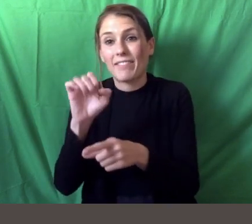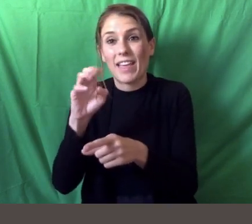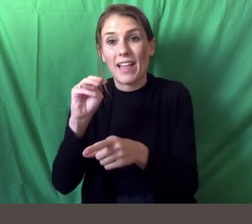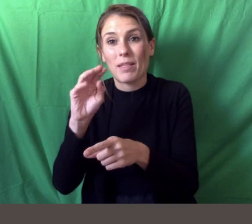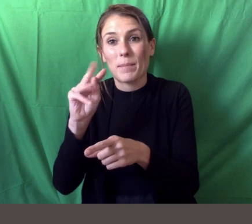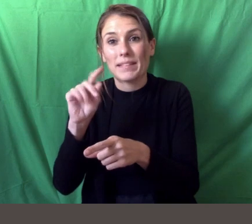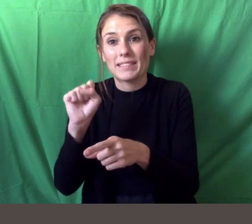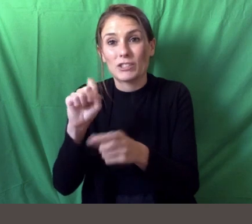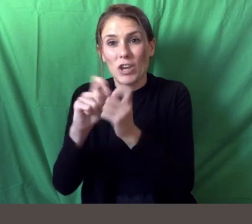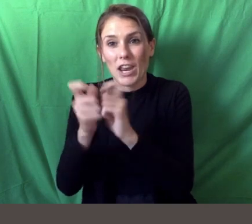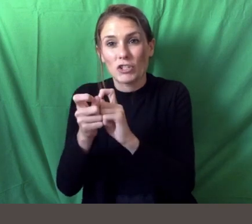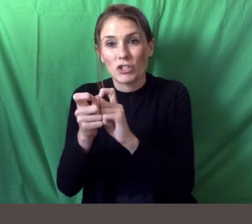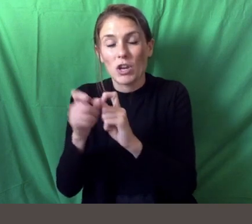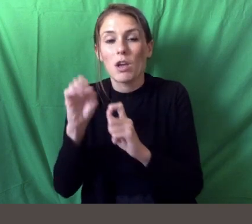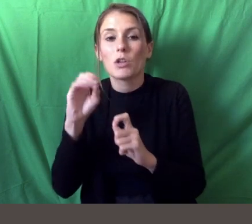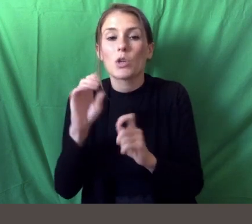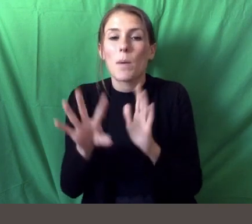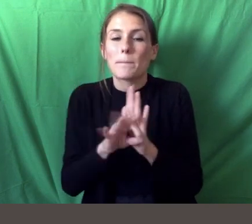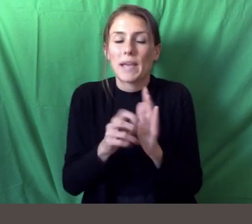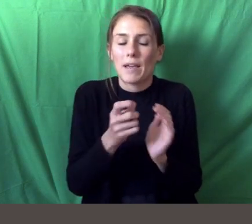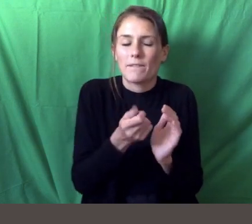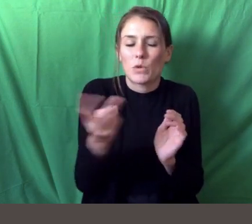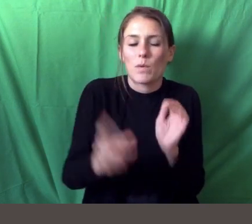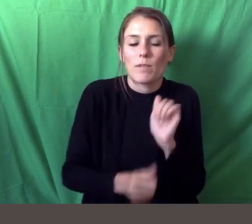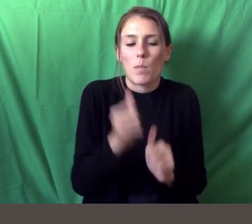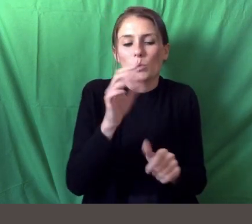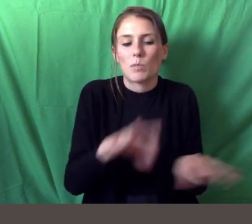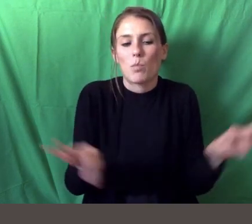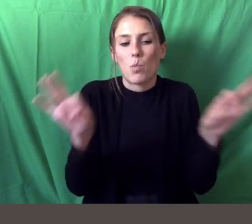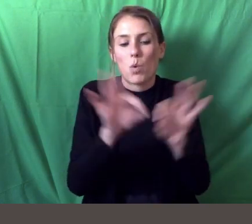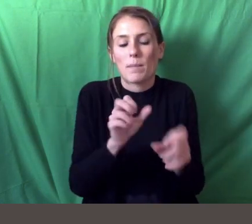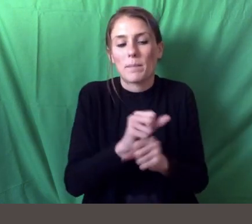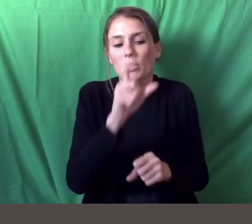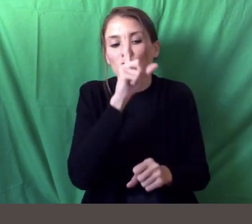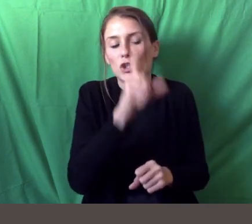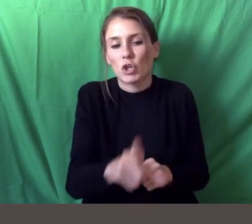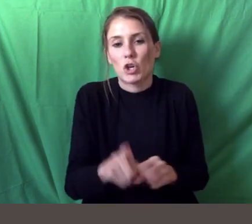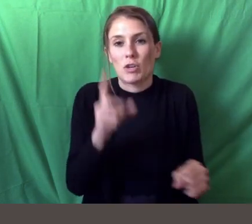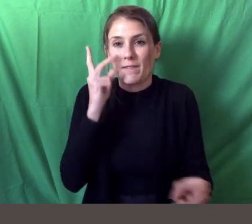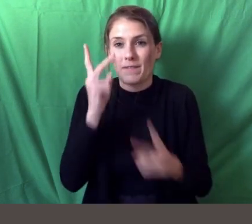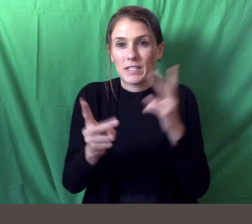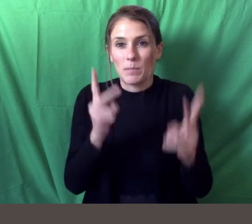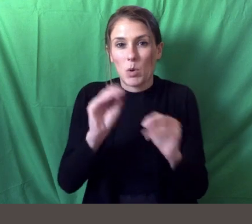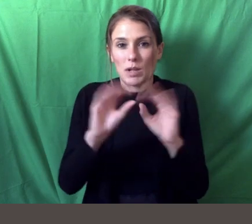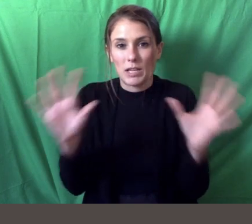So instead, let's pick a few of the most important elements on the page and make sure that they are visible.